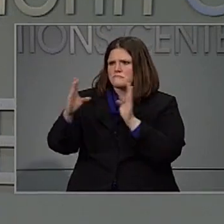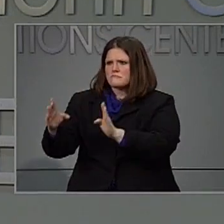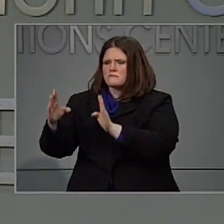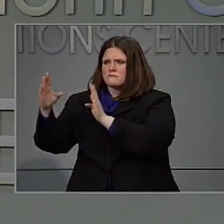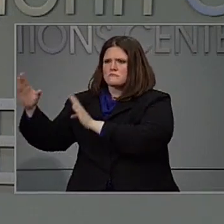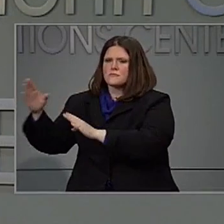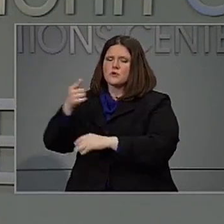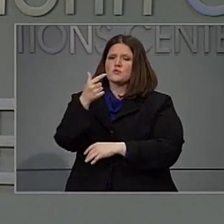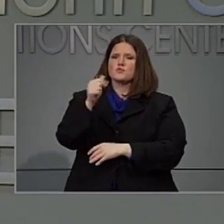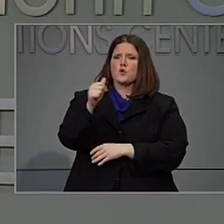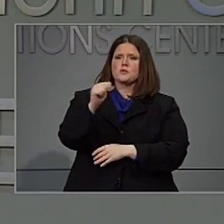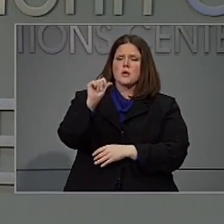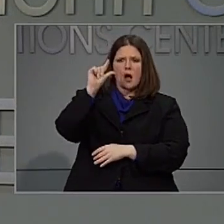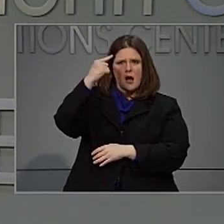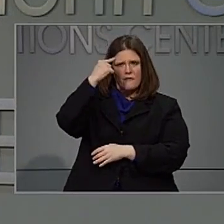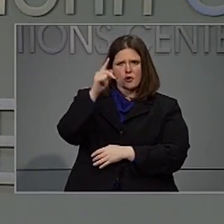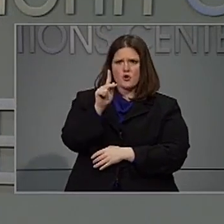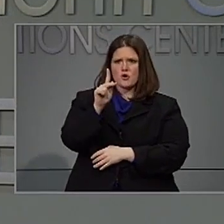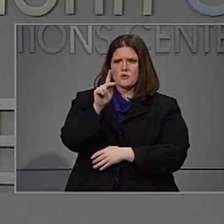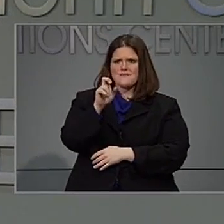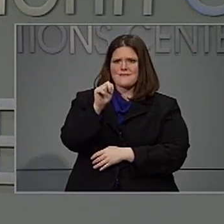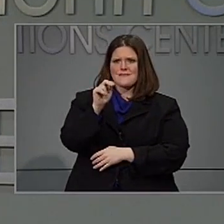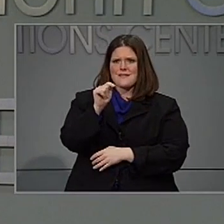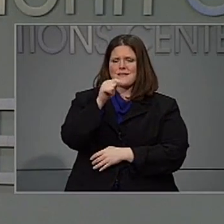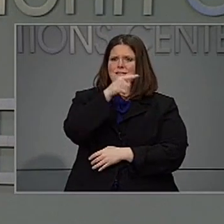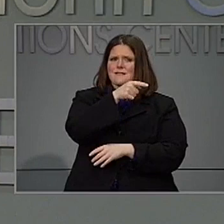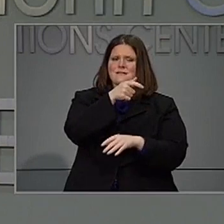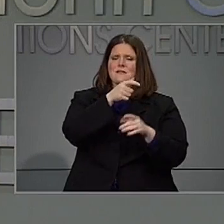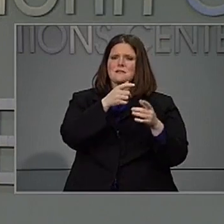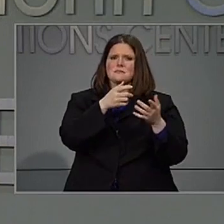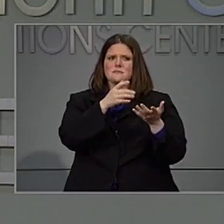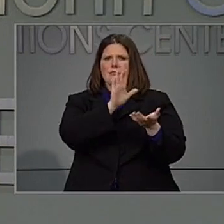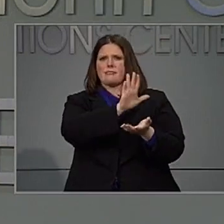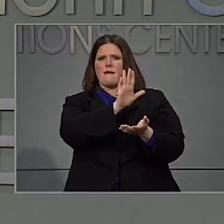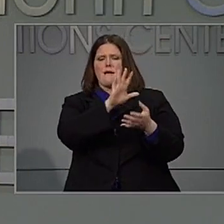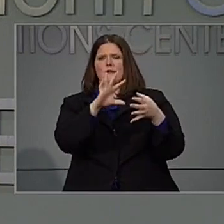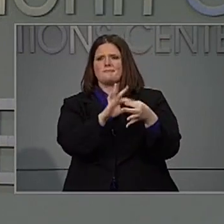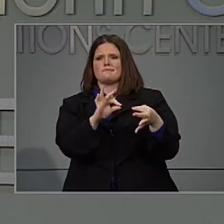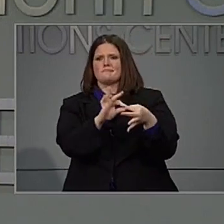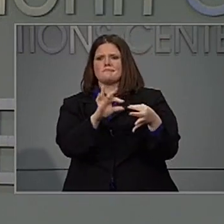HOW IS THE TIMELINE COORDINATED WITH THE STATES HE MENTIONED,